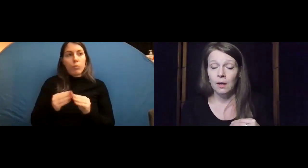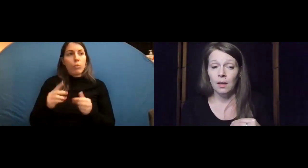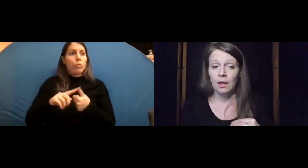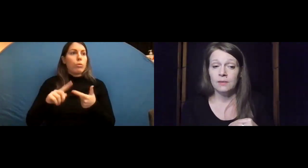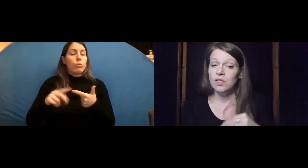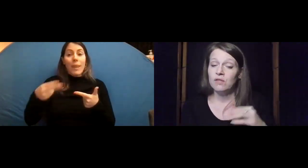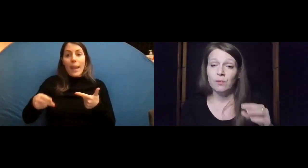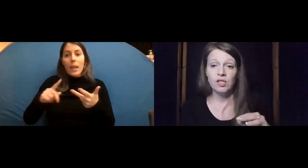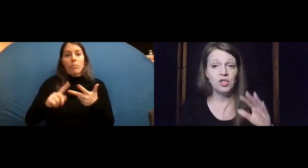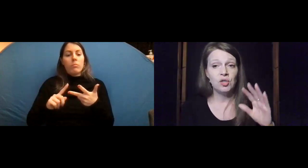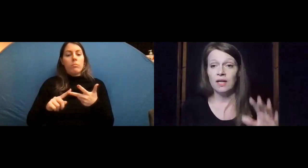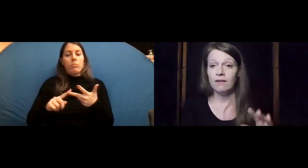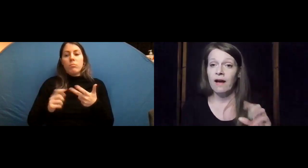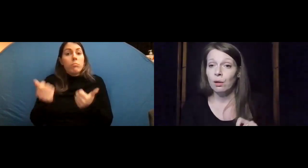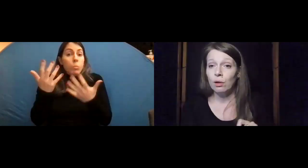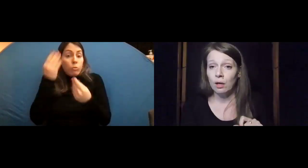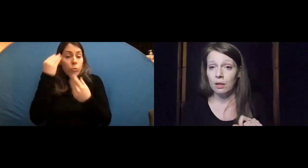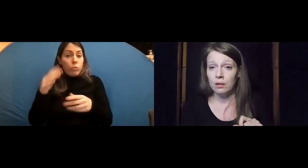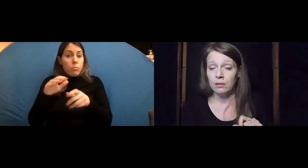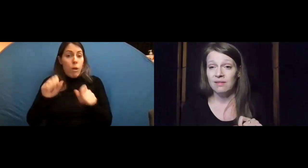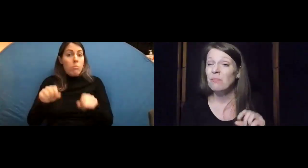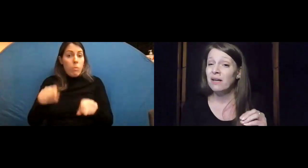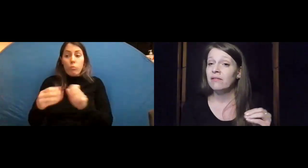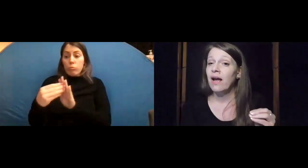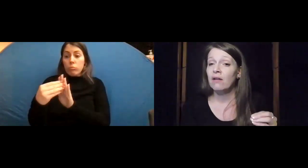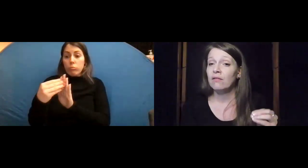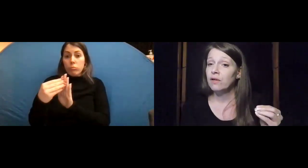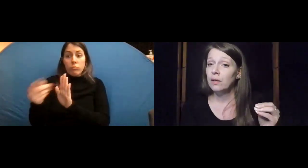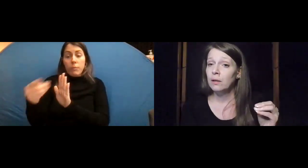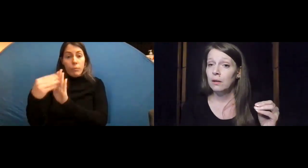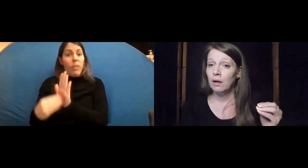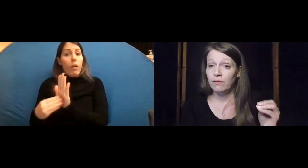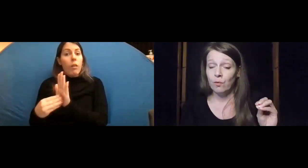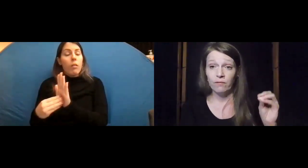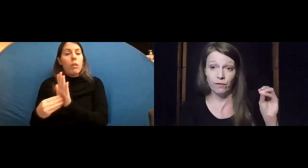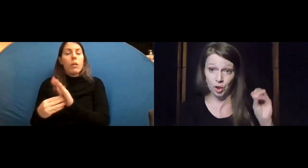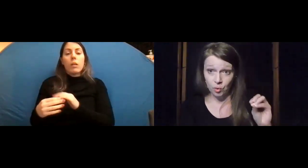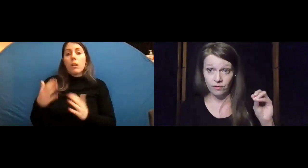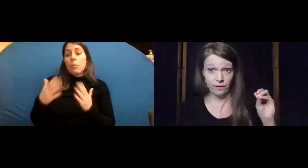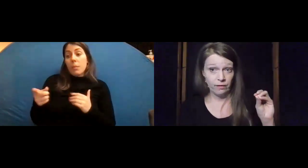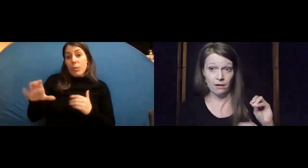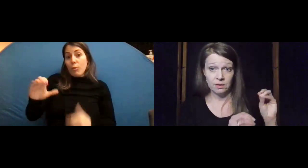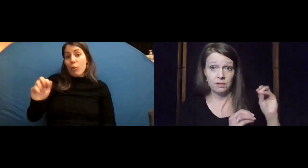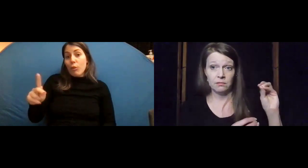the case number. They'll need to know your name. As much information as you can give that